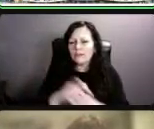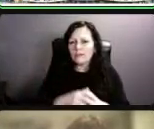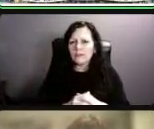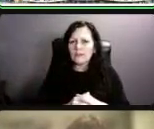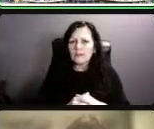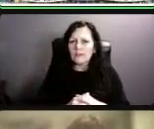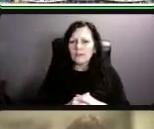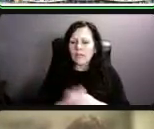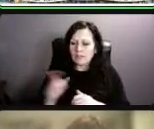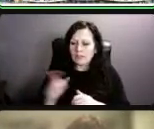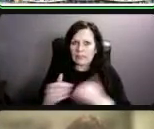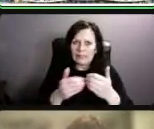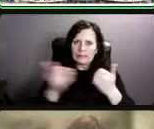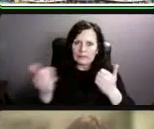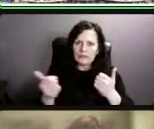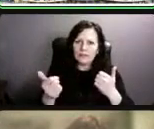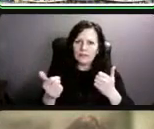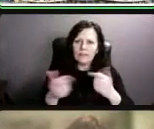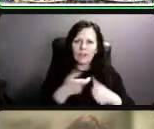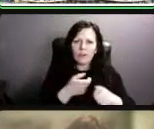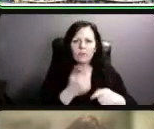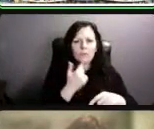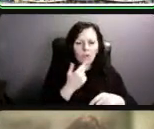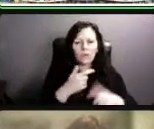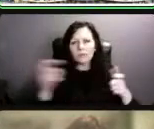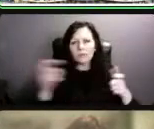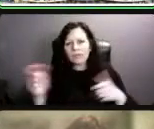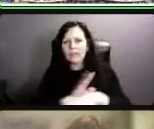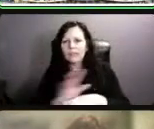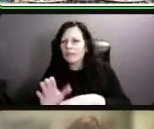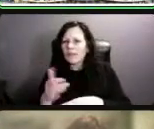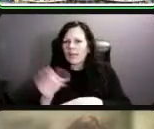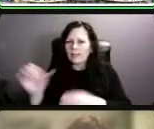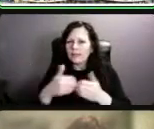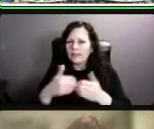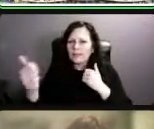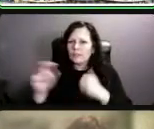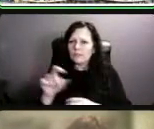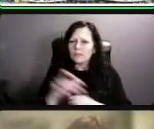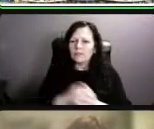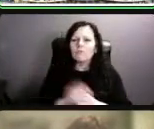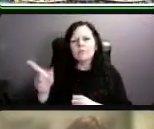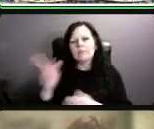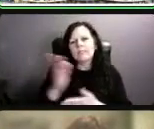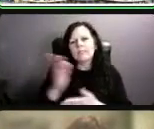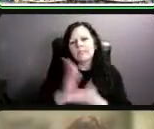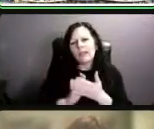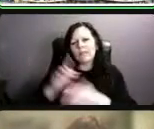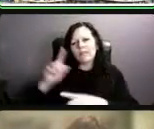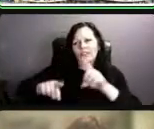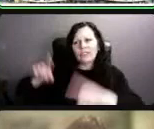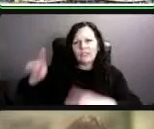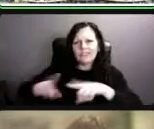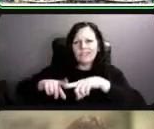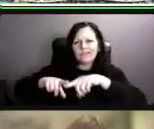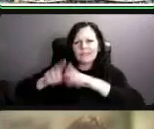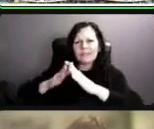CITIES DO IN TERMS OF STRUCTURING THEIR COMMERCIAL RATES?